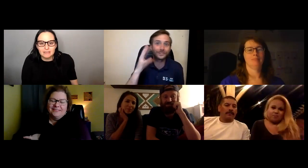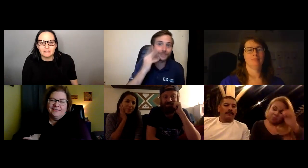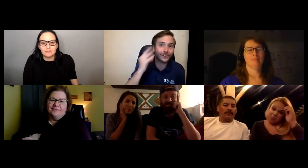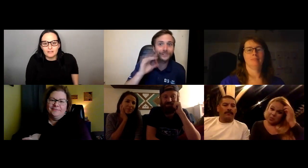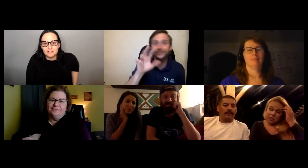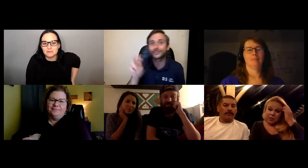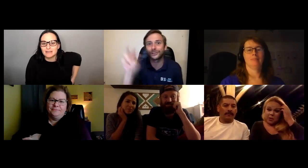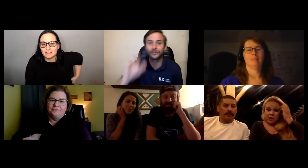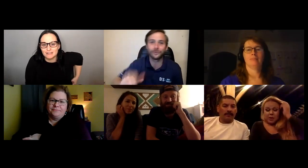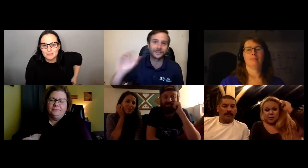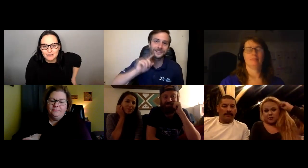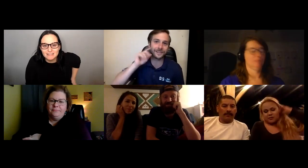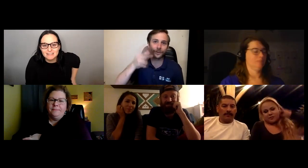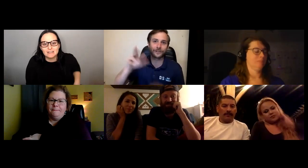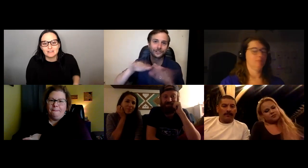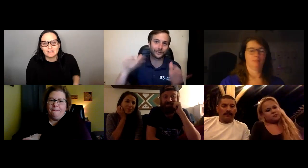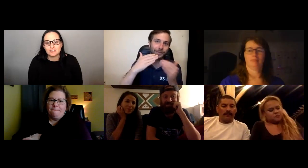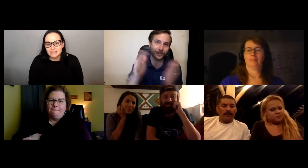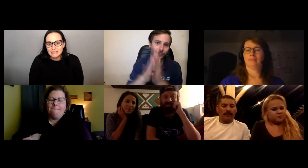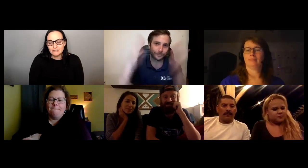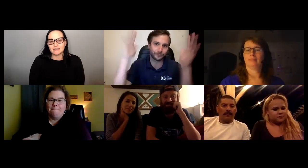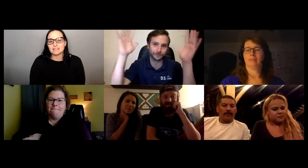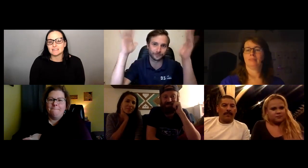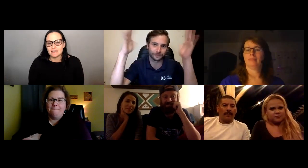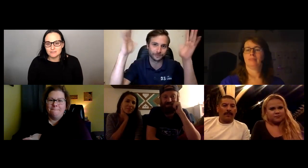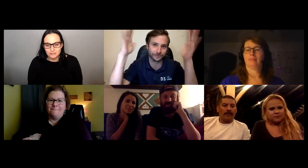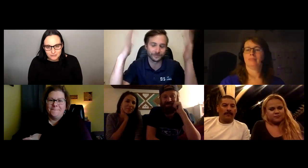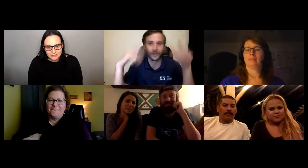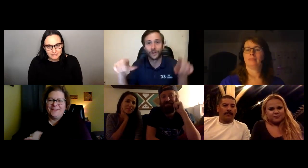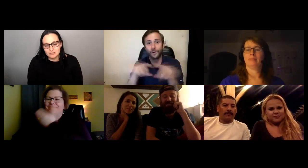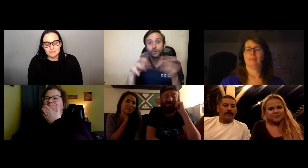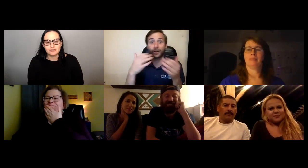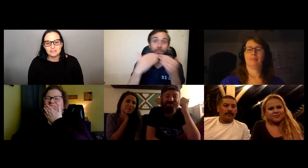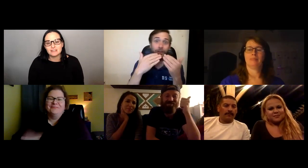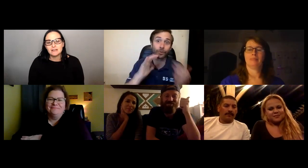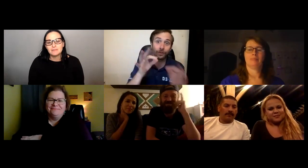involved explaining your experiences in your journey